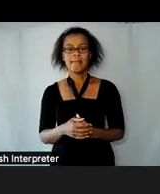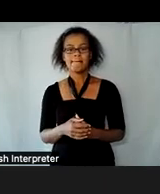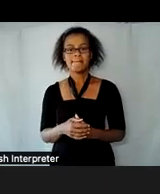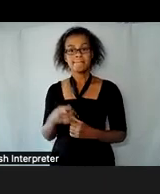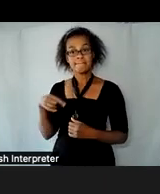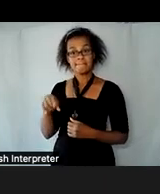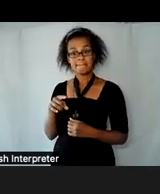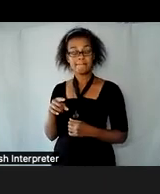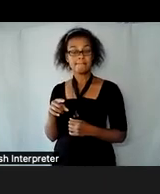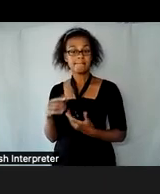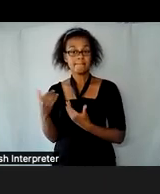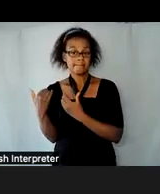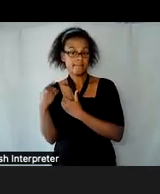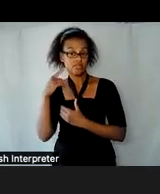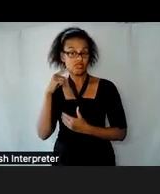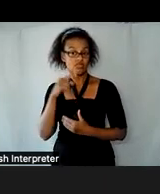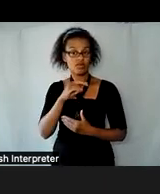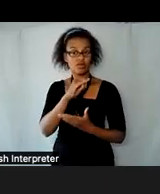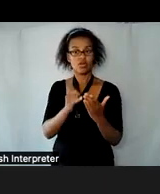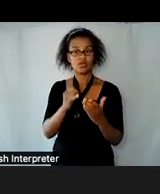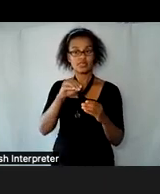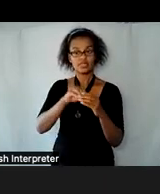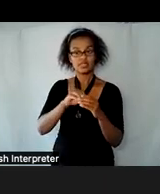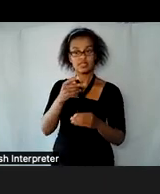Arts in the Parks initiative.